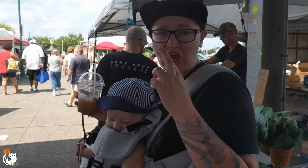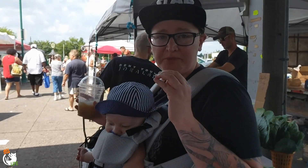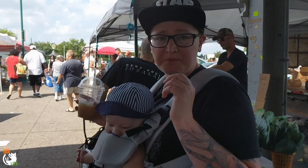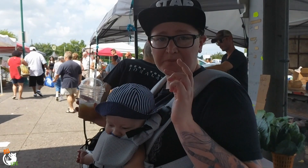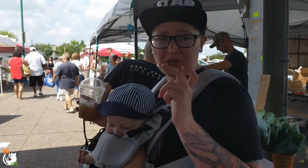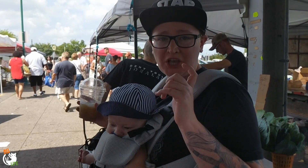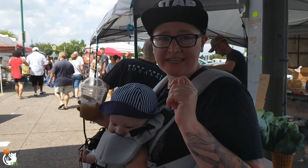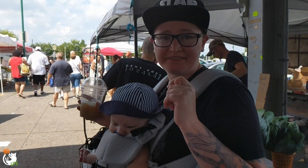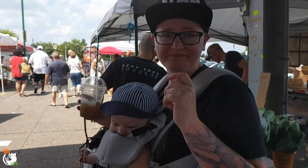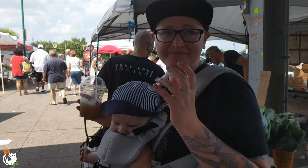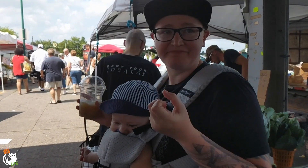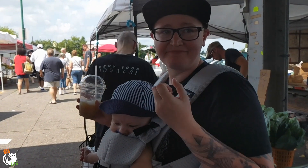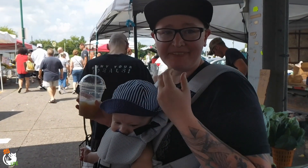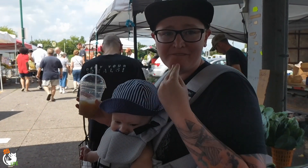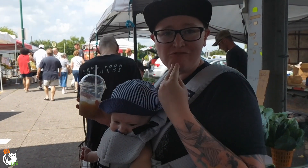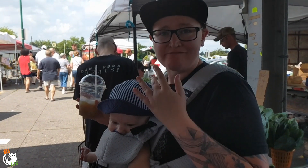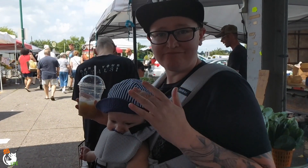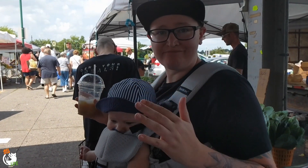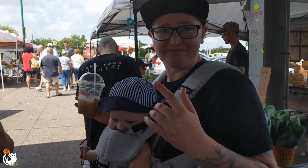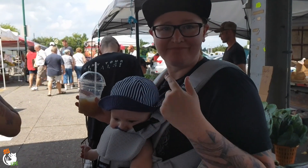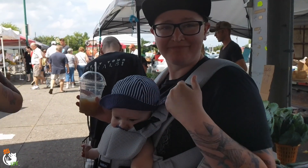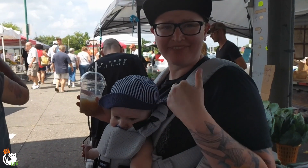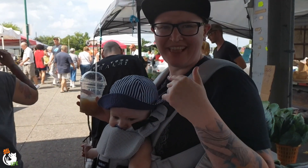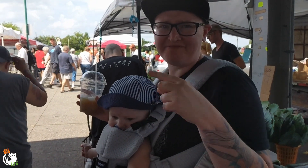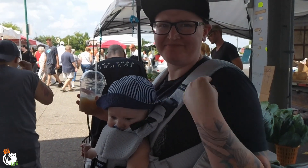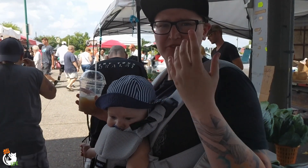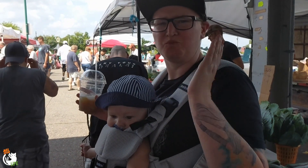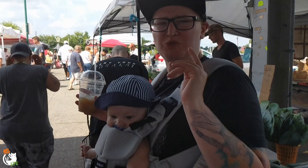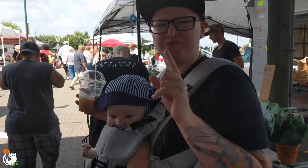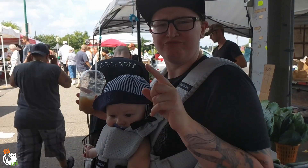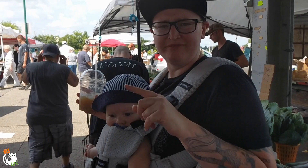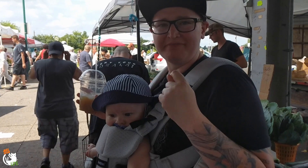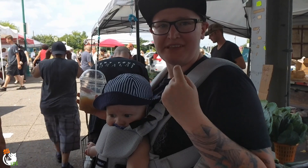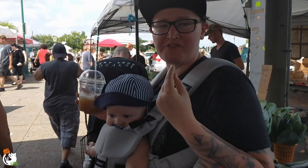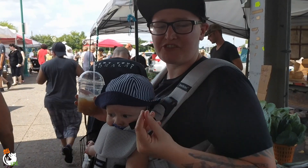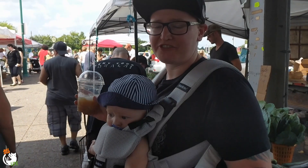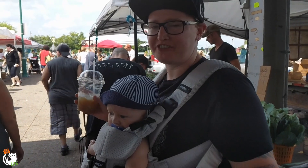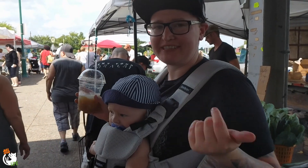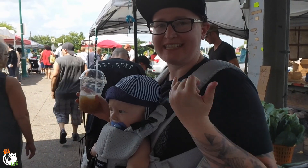So we're at the farmer's market. Got a few things. We have been in a long time. We used to come more often